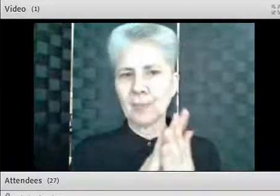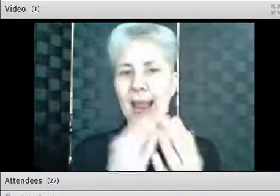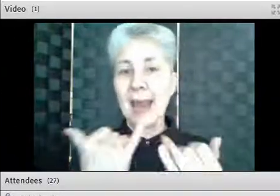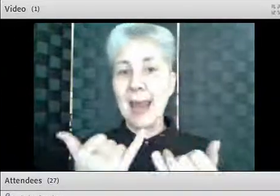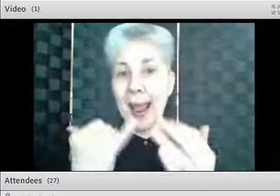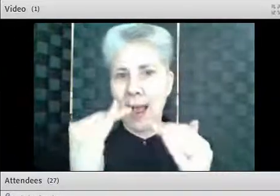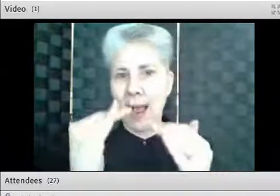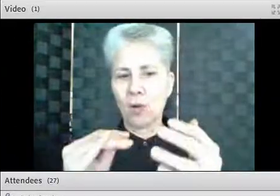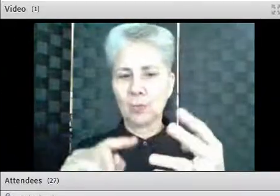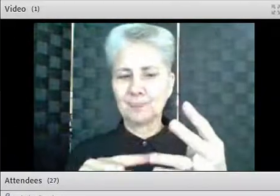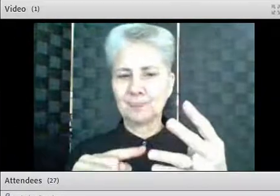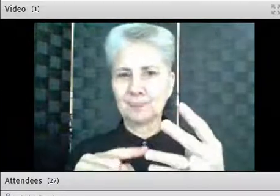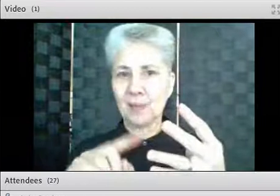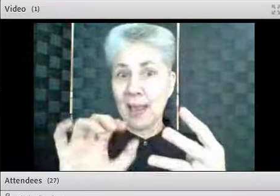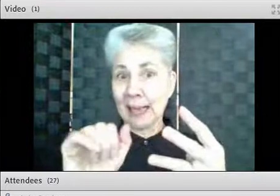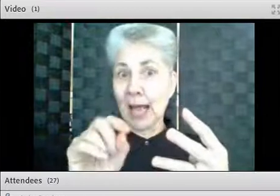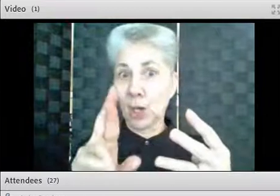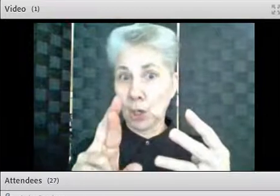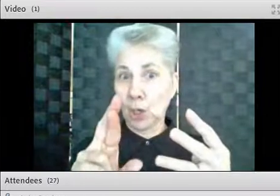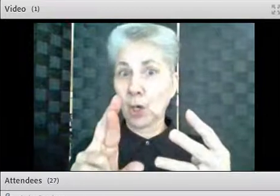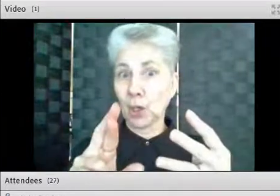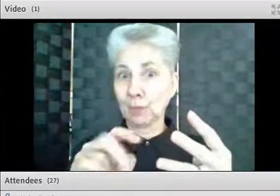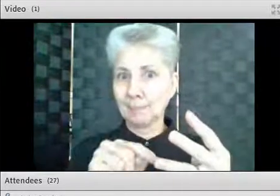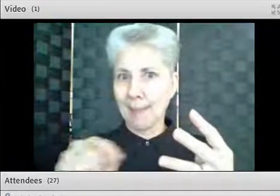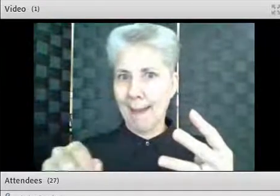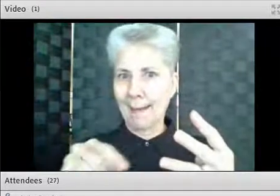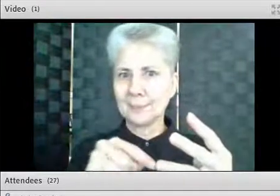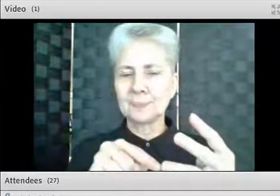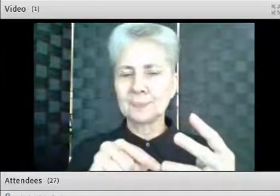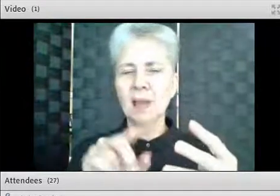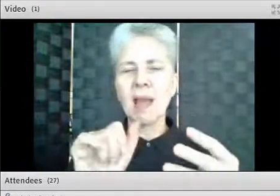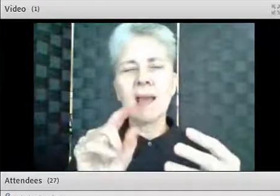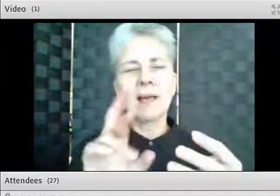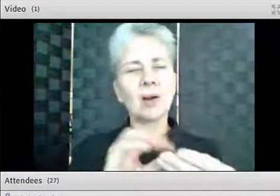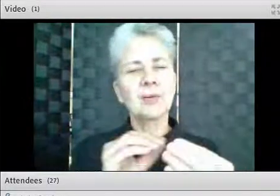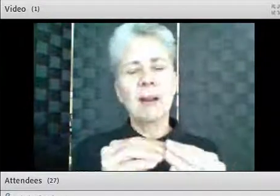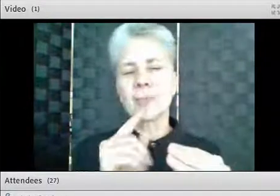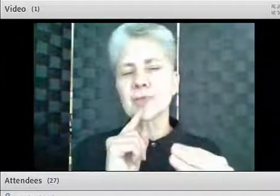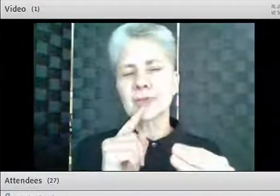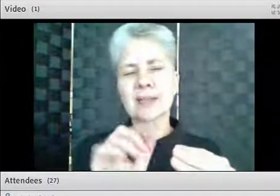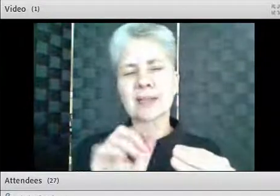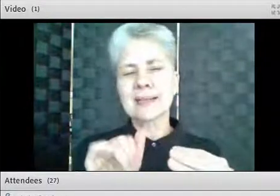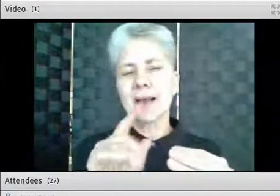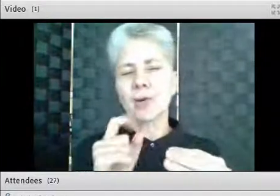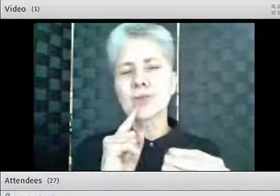So first of all, Cutter numbers or just Cutters are also alphanumeric codes,